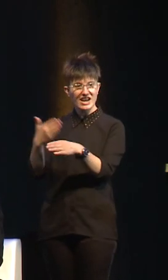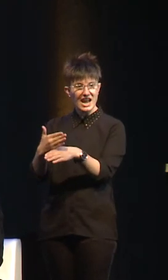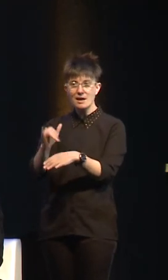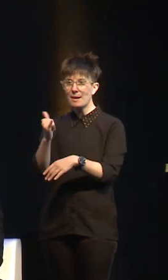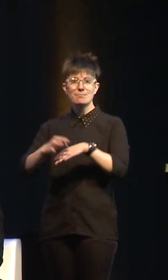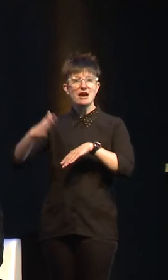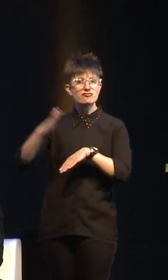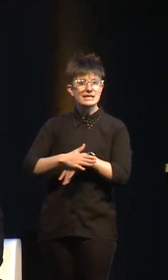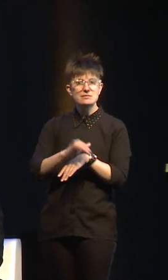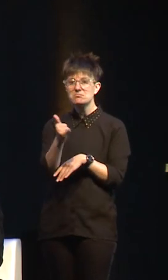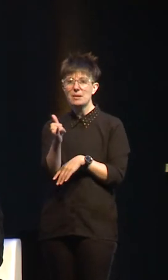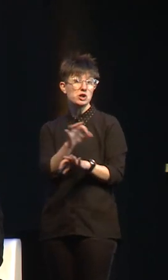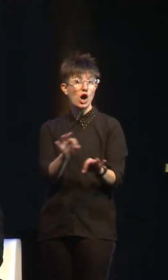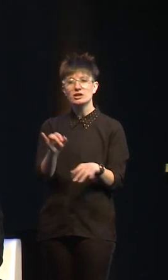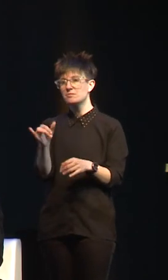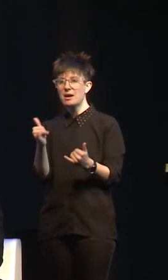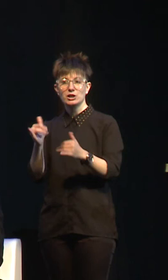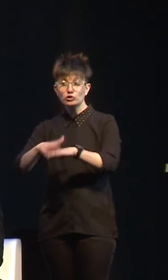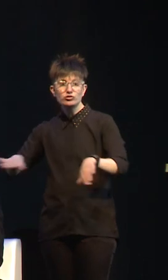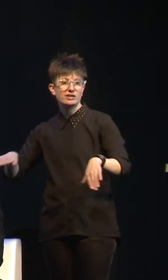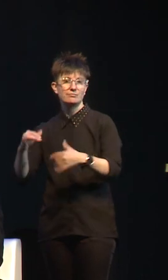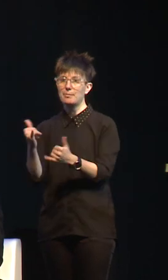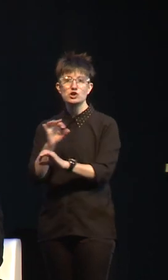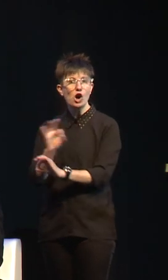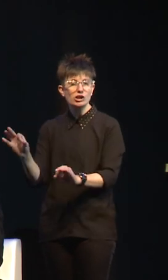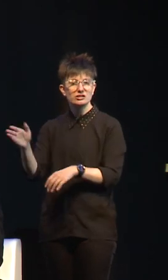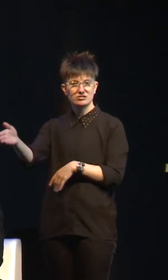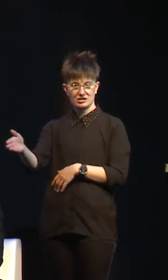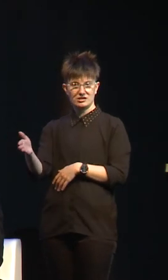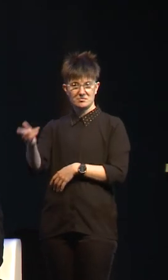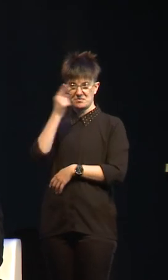might have children of their own, they might not, you know, but that they will be the generation